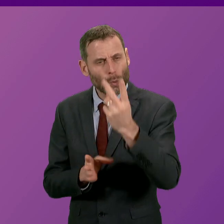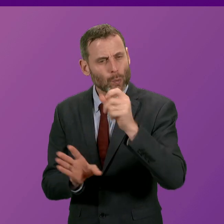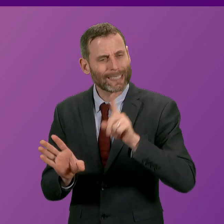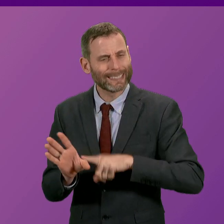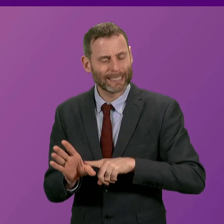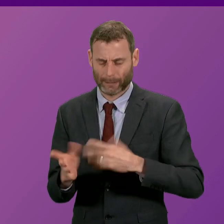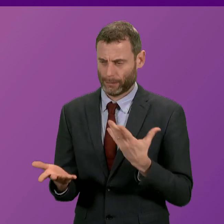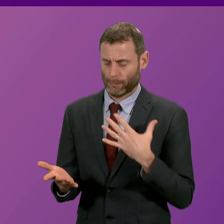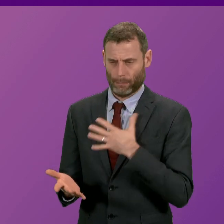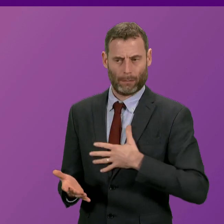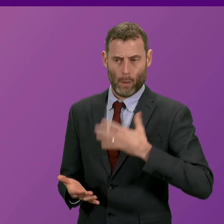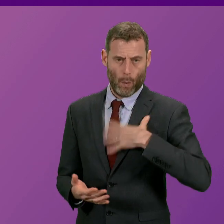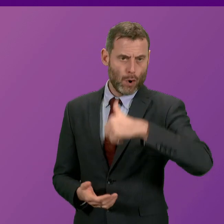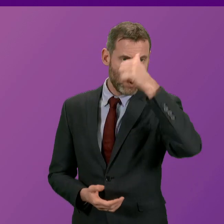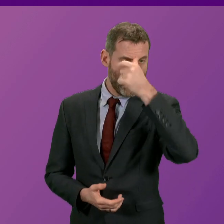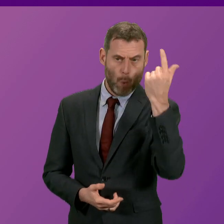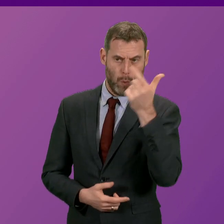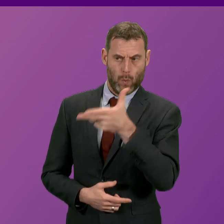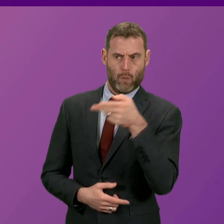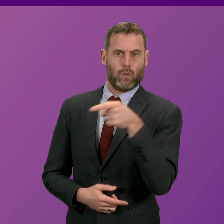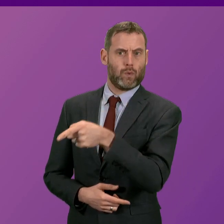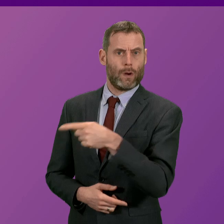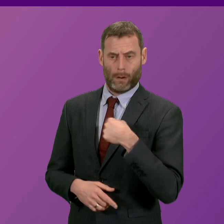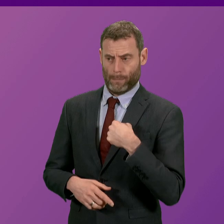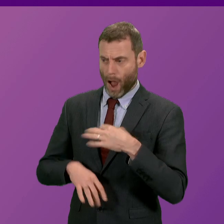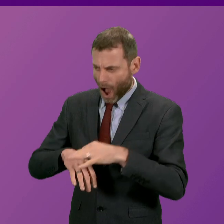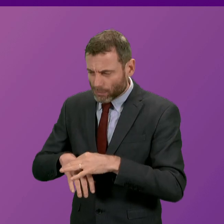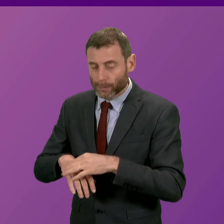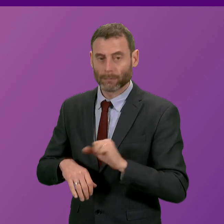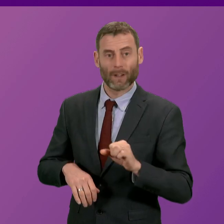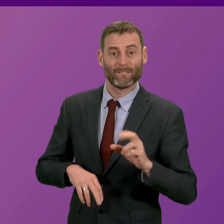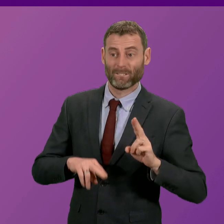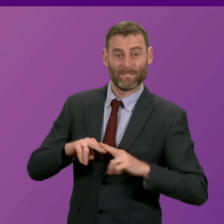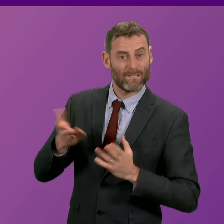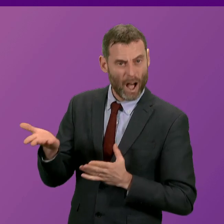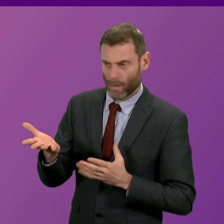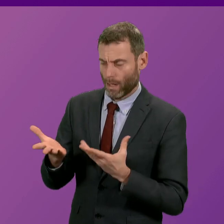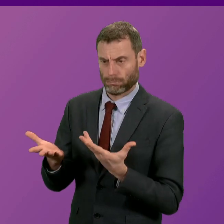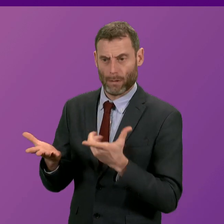through as they fight to see the killer of their husband and father finally brought to justice?